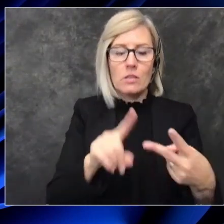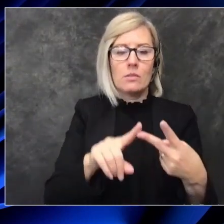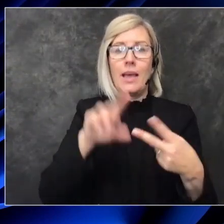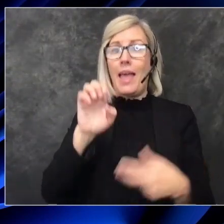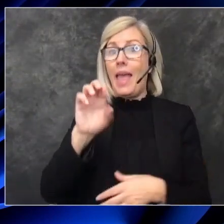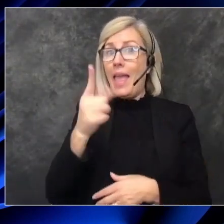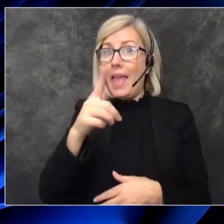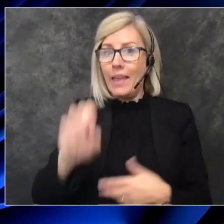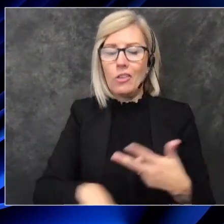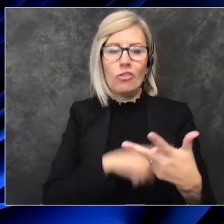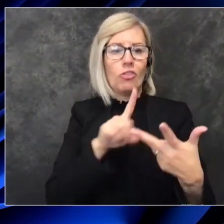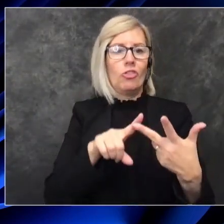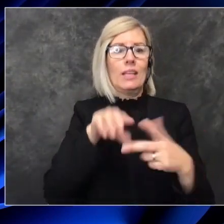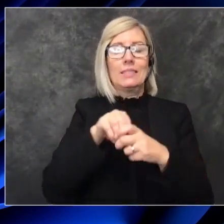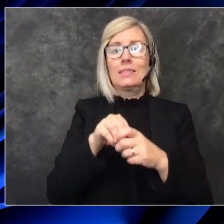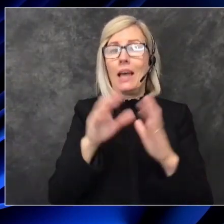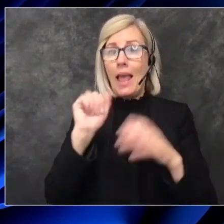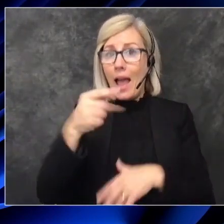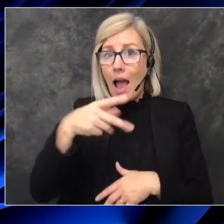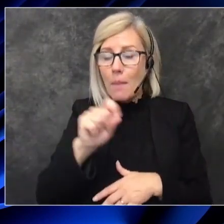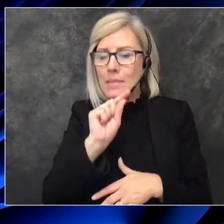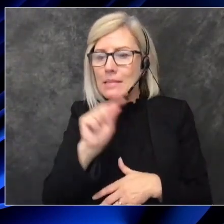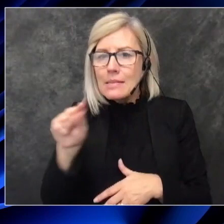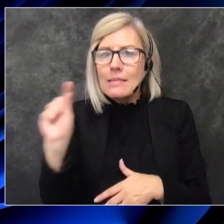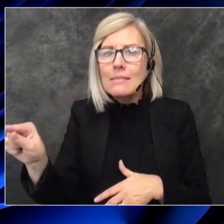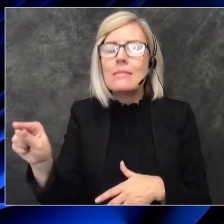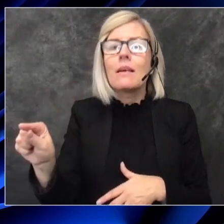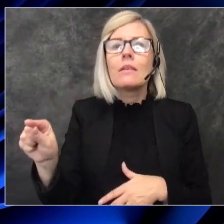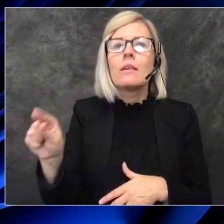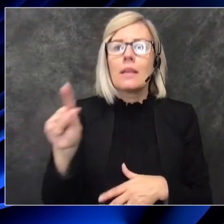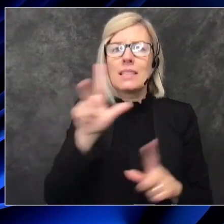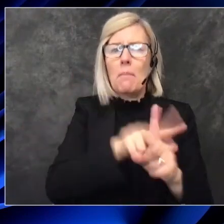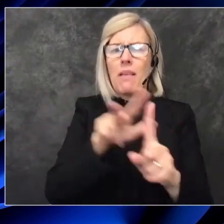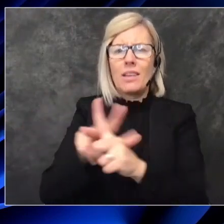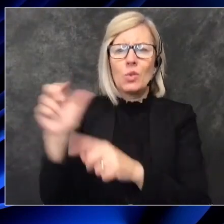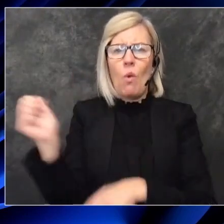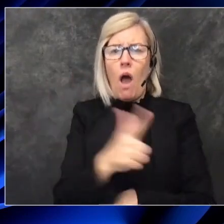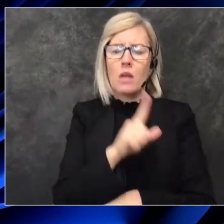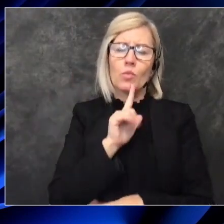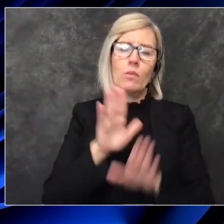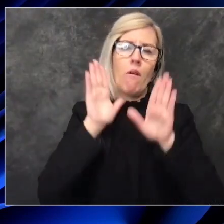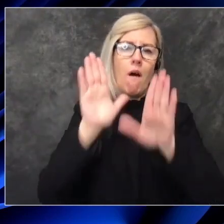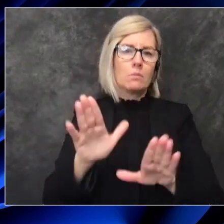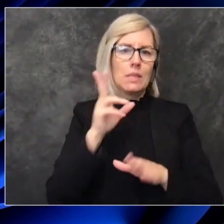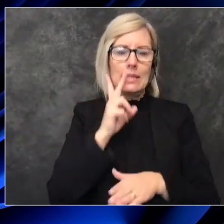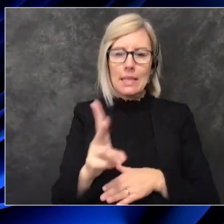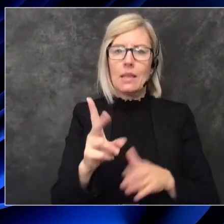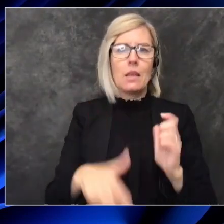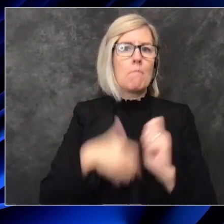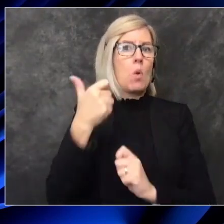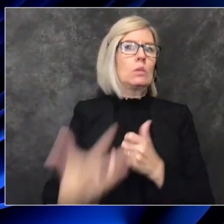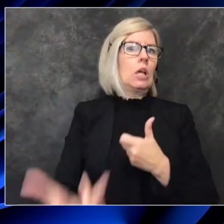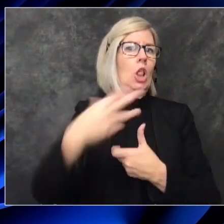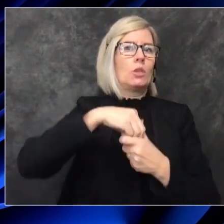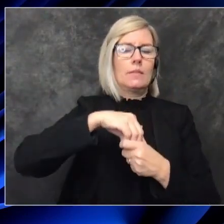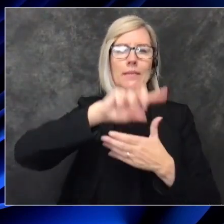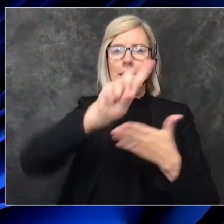inside of little apps it's really, really awesome to see this literally the most inclusively designed version of Windows.